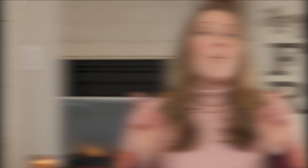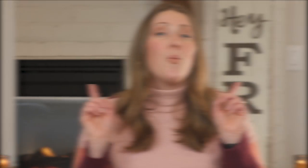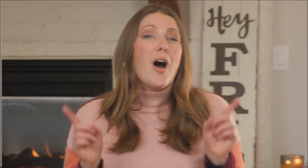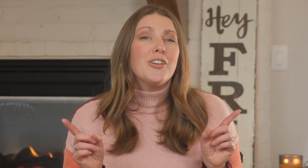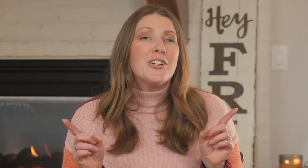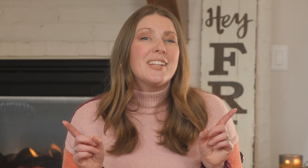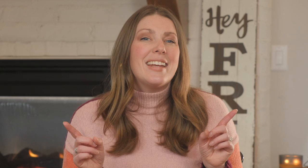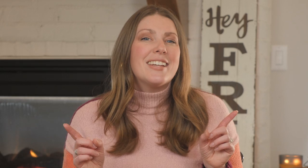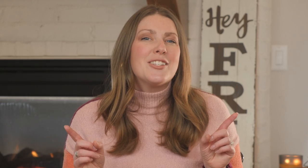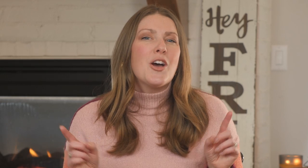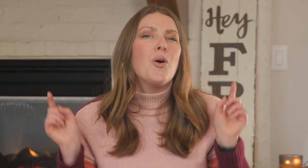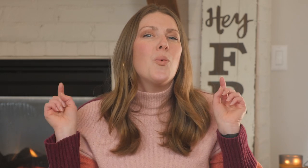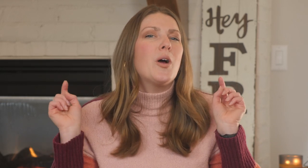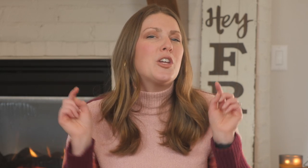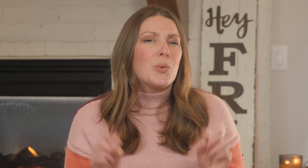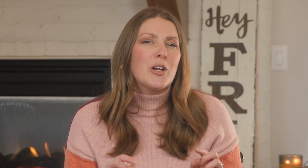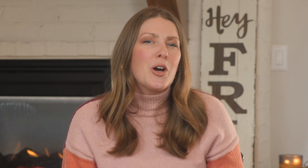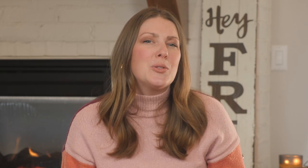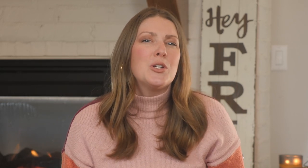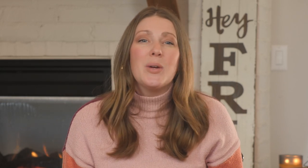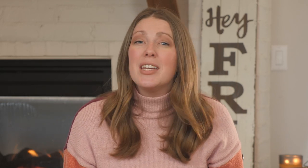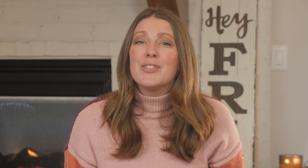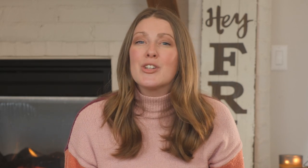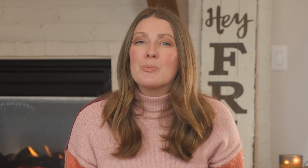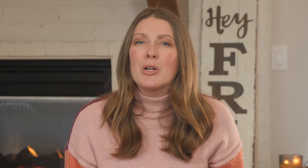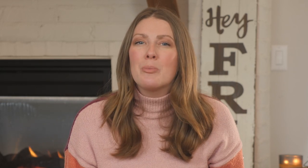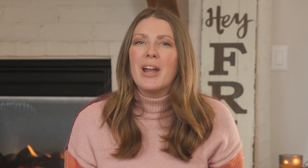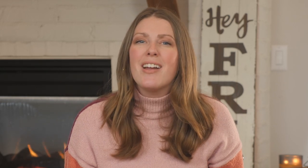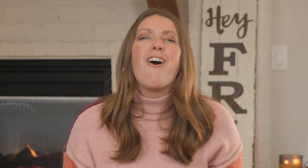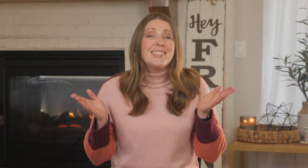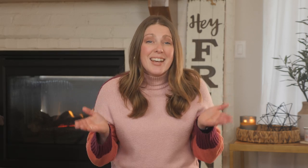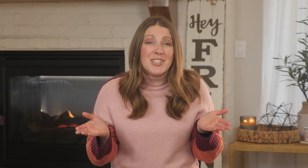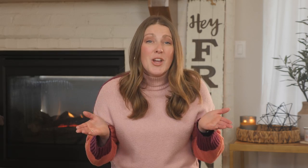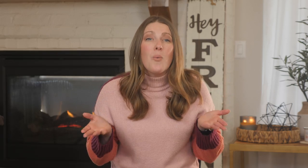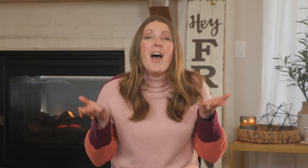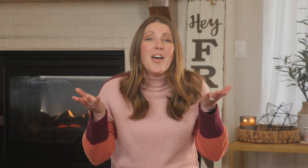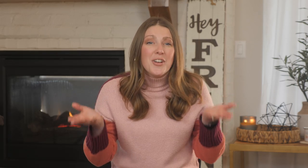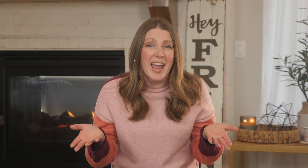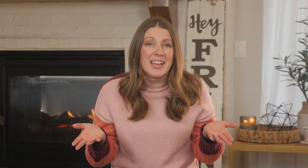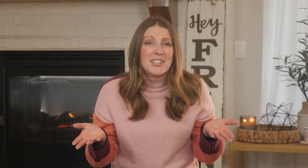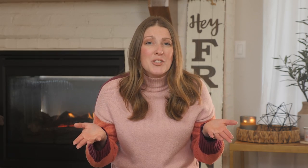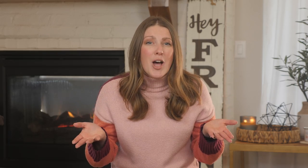While you're letting us know what your go-to is for spring break, let us know what other ASL